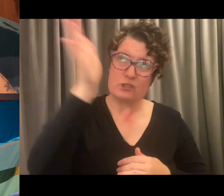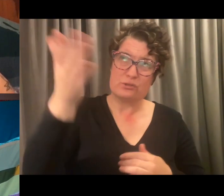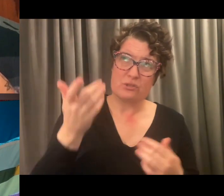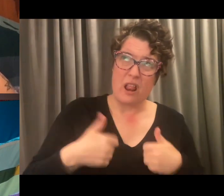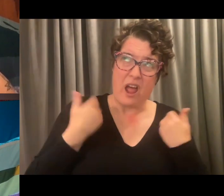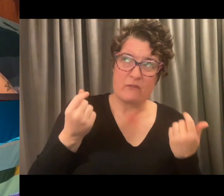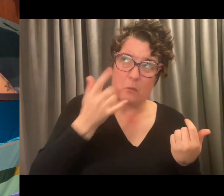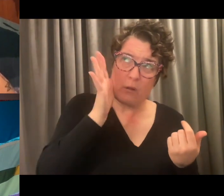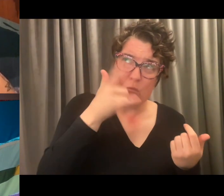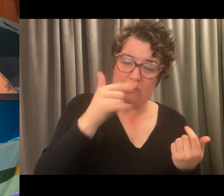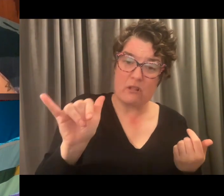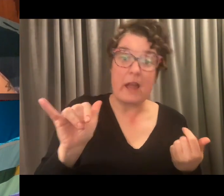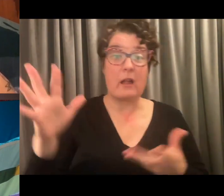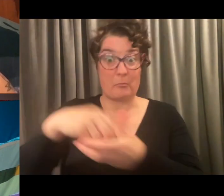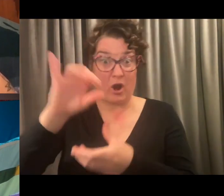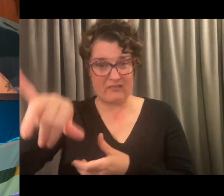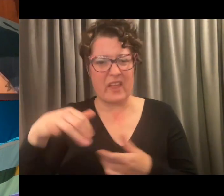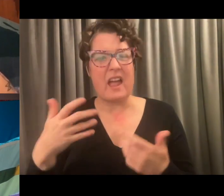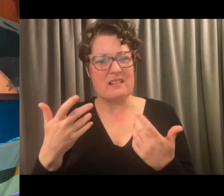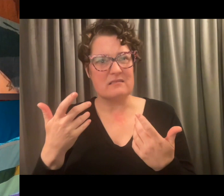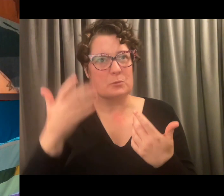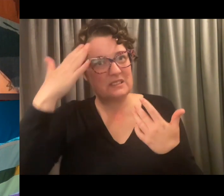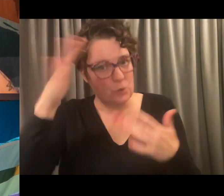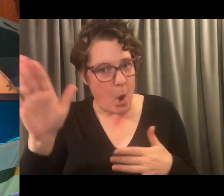. And not even knowing what that meant, you know, only having these glimmers of